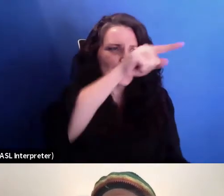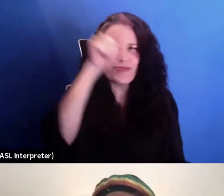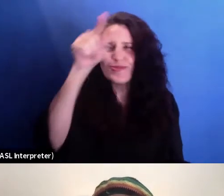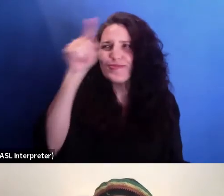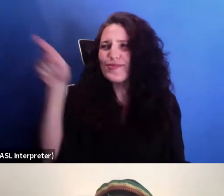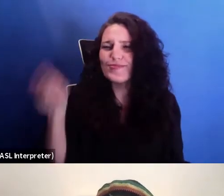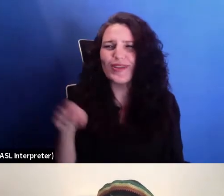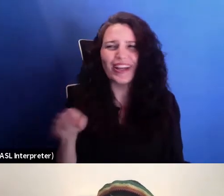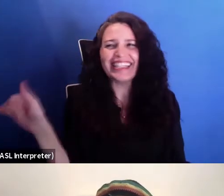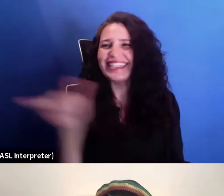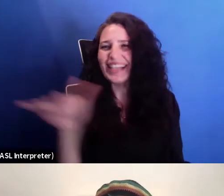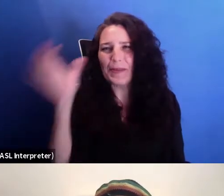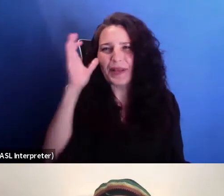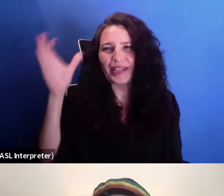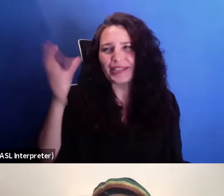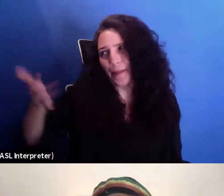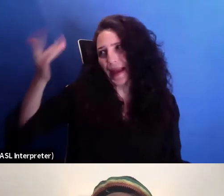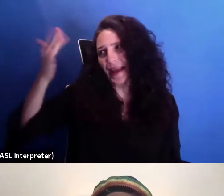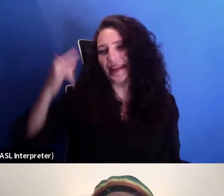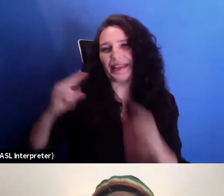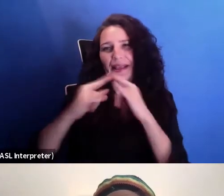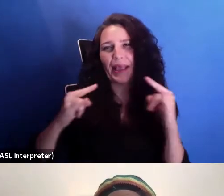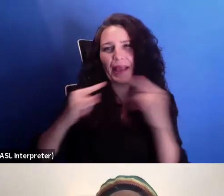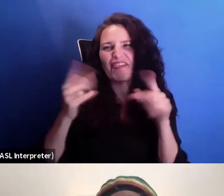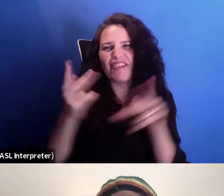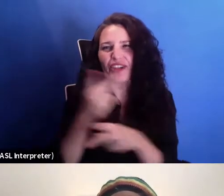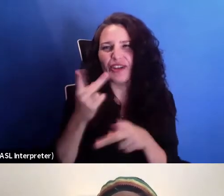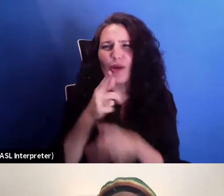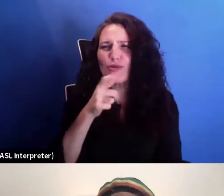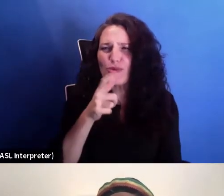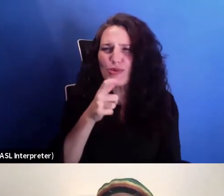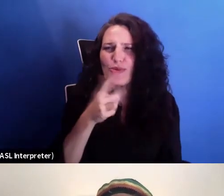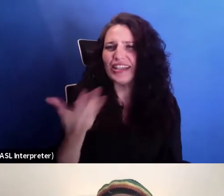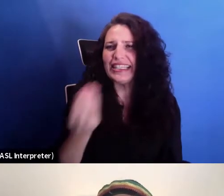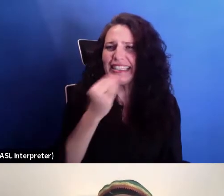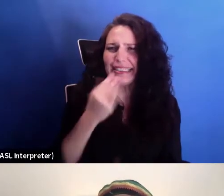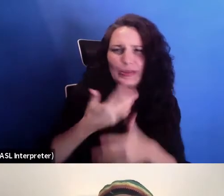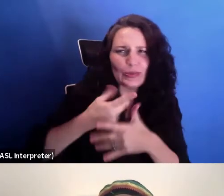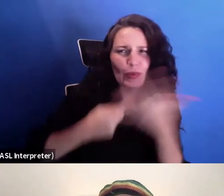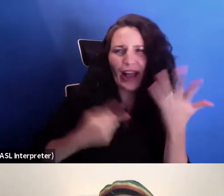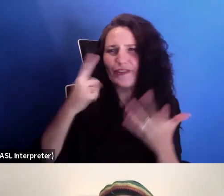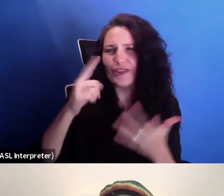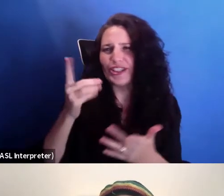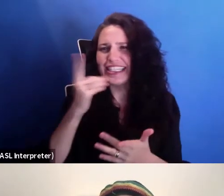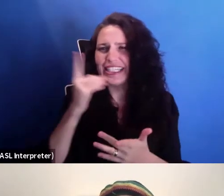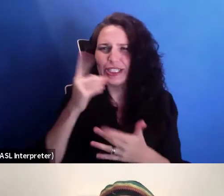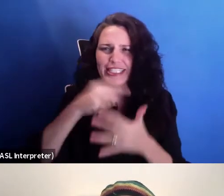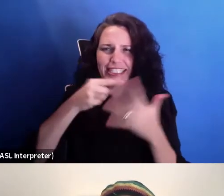And so that she feels like a person of the movement, and part and parcel of it.